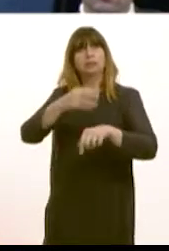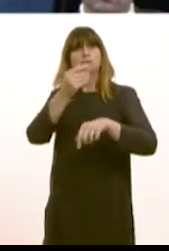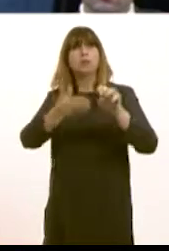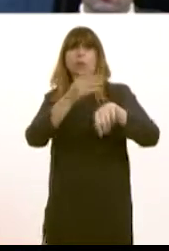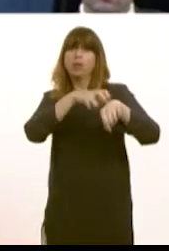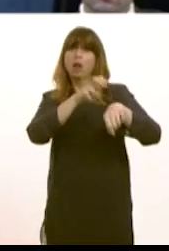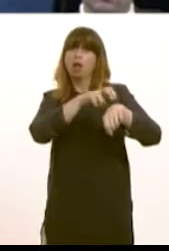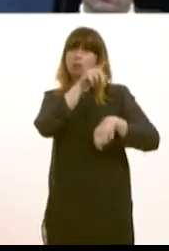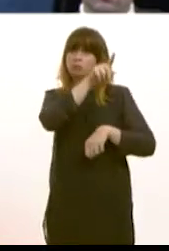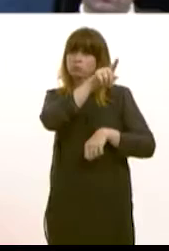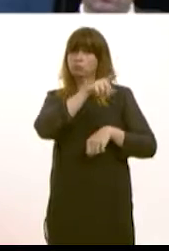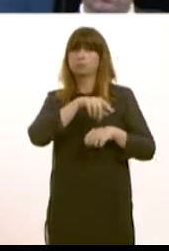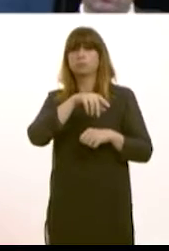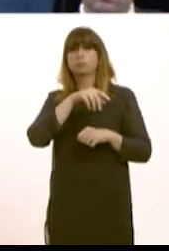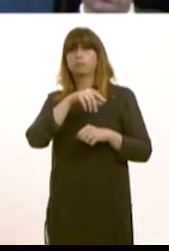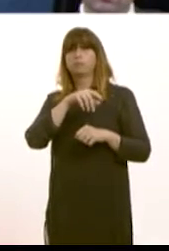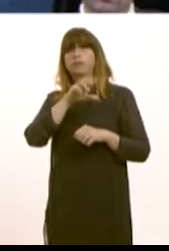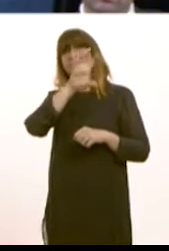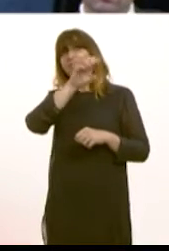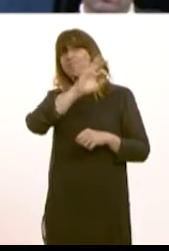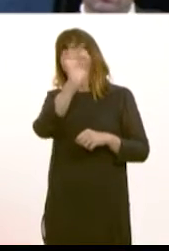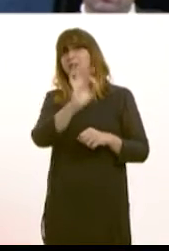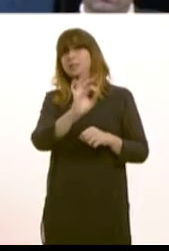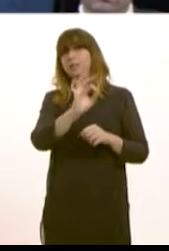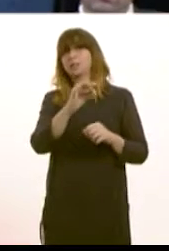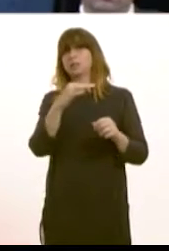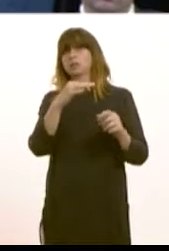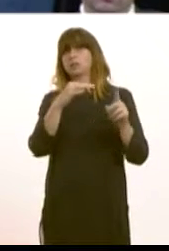Northern Ireland; some 50 per cent of medical students in Scotland are from Scotland; and